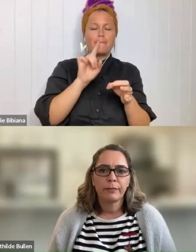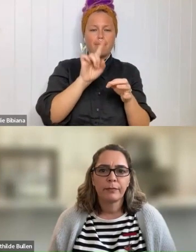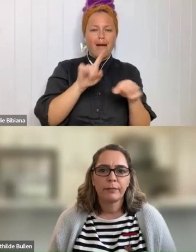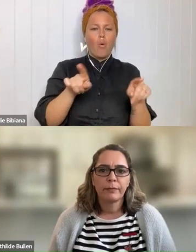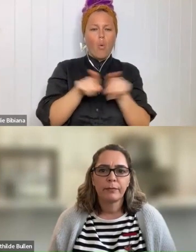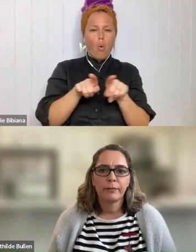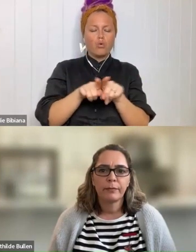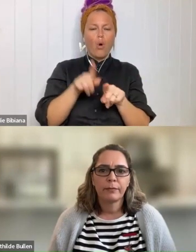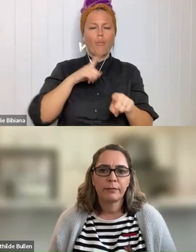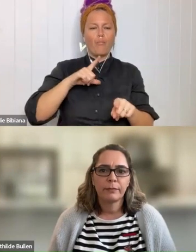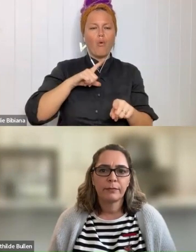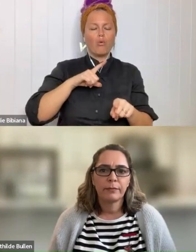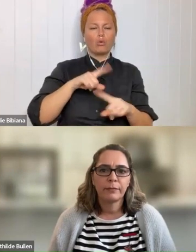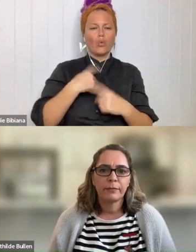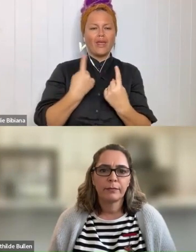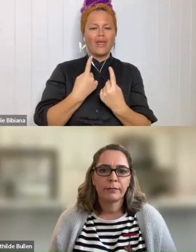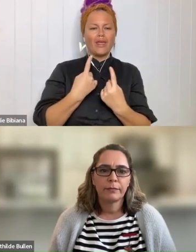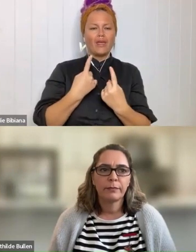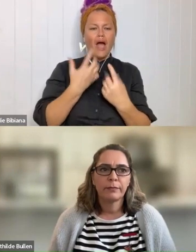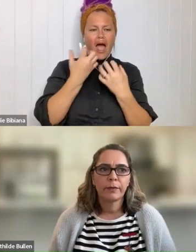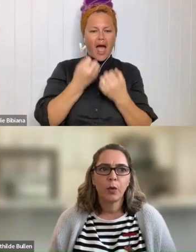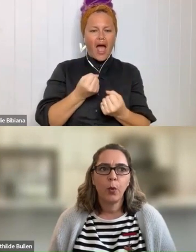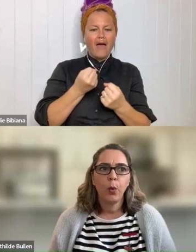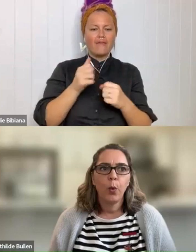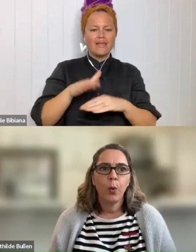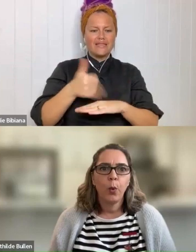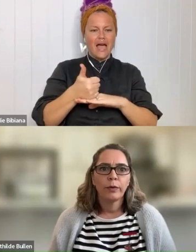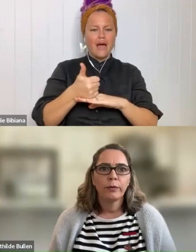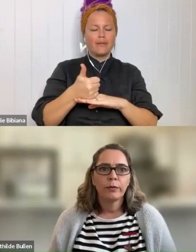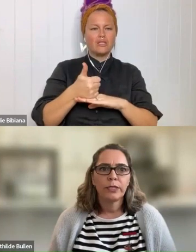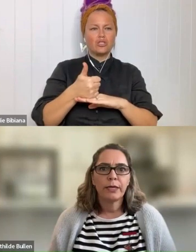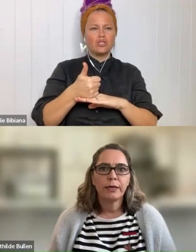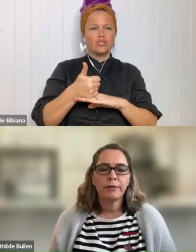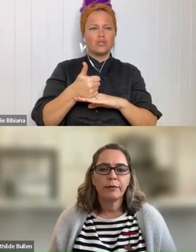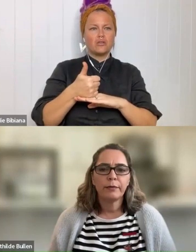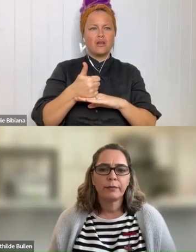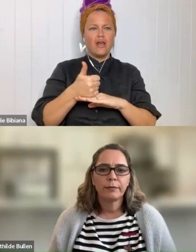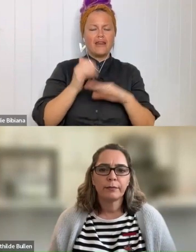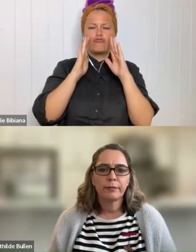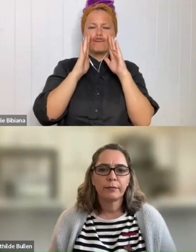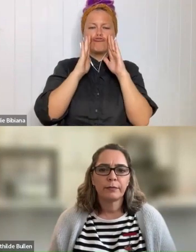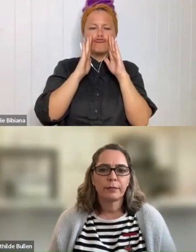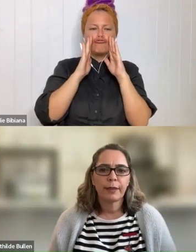we have established an incredible enterprise agreement.